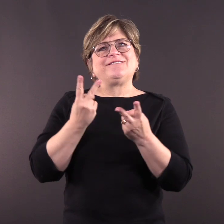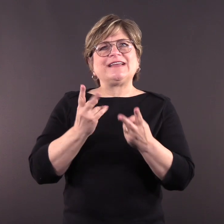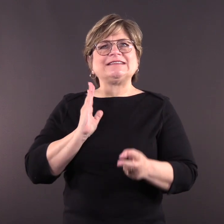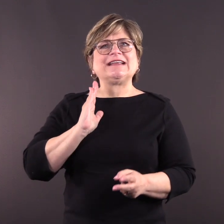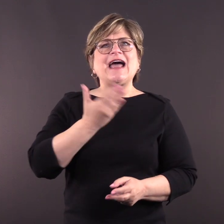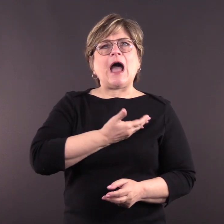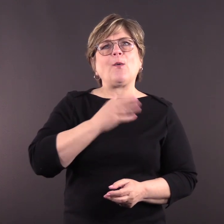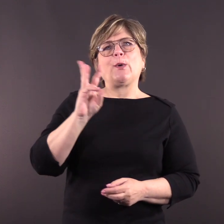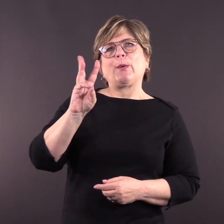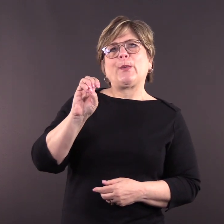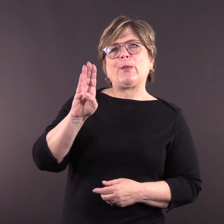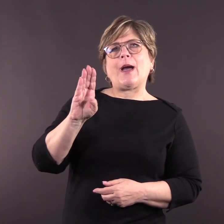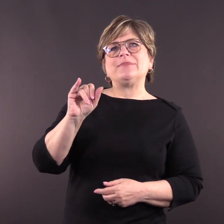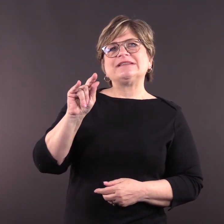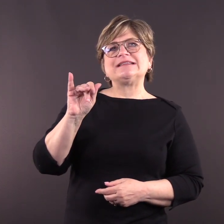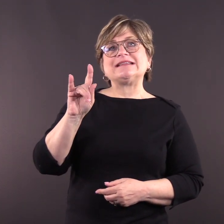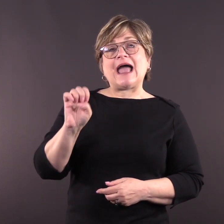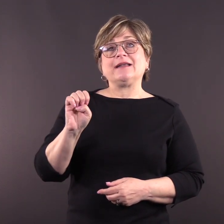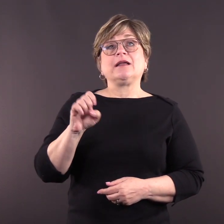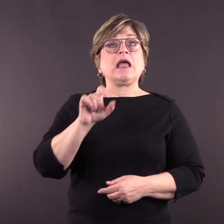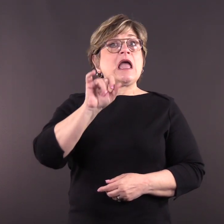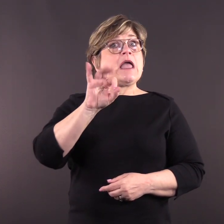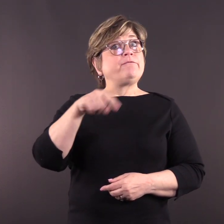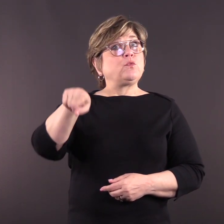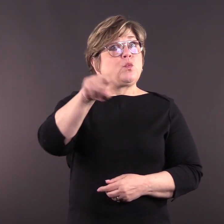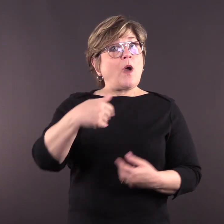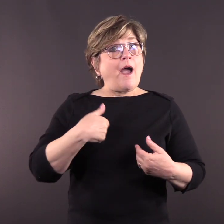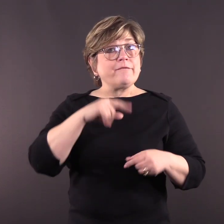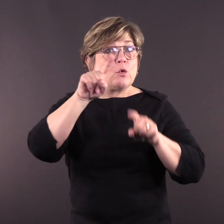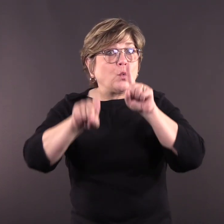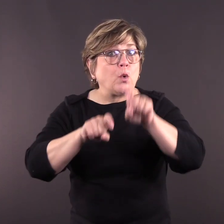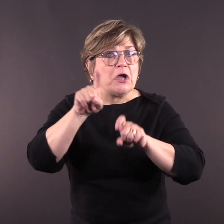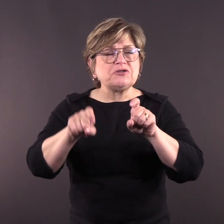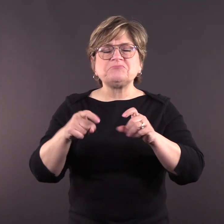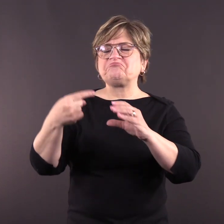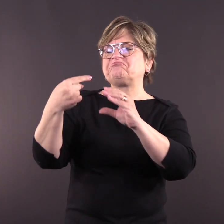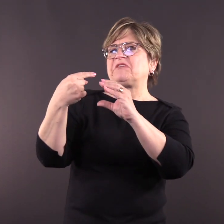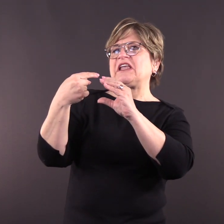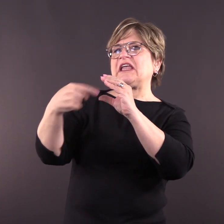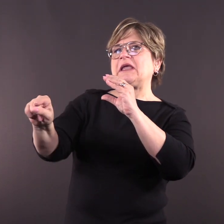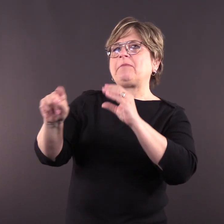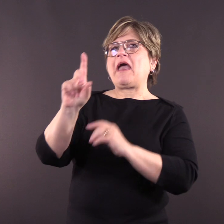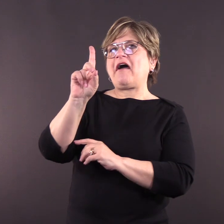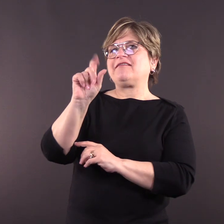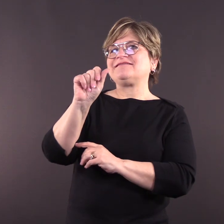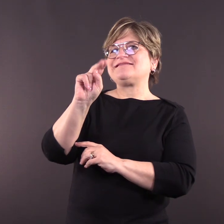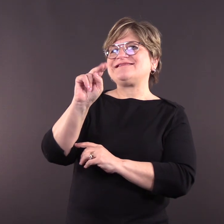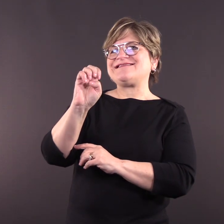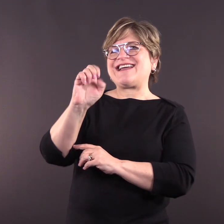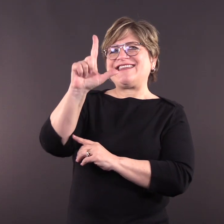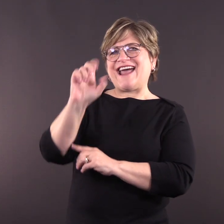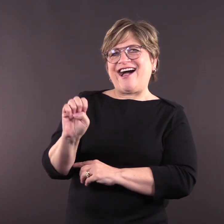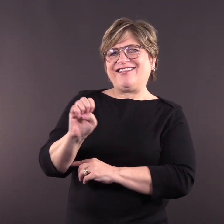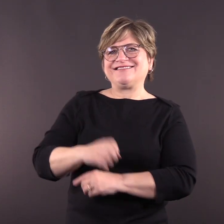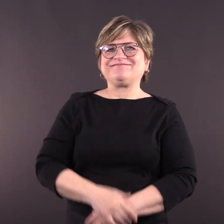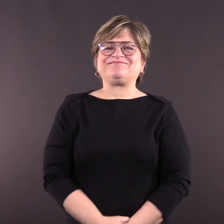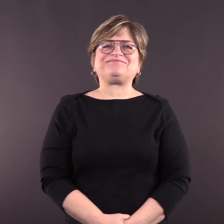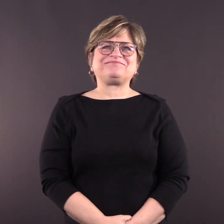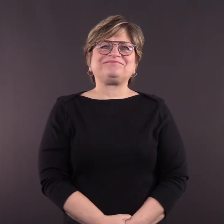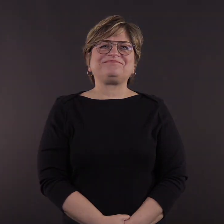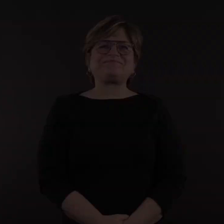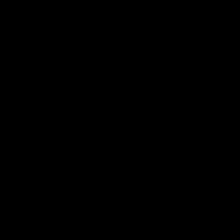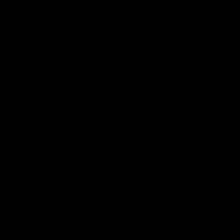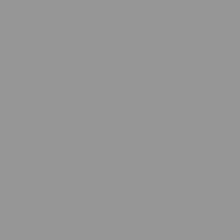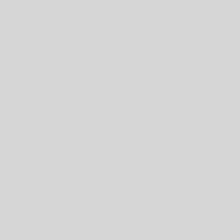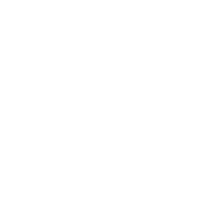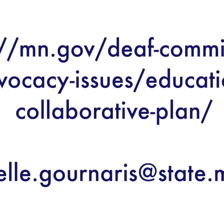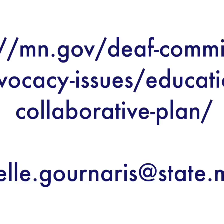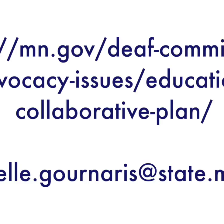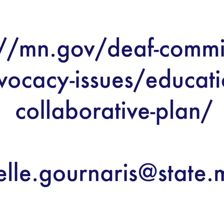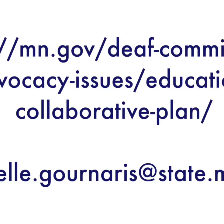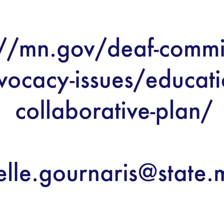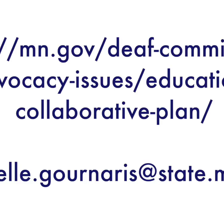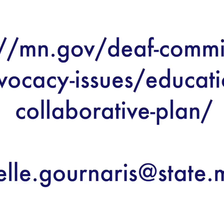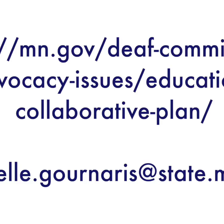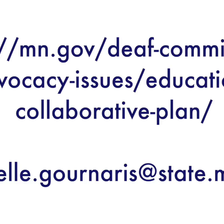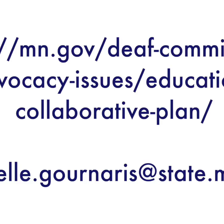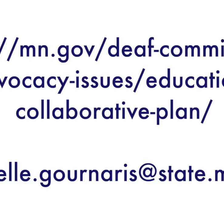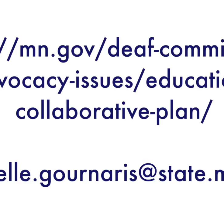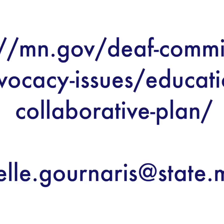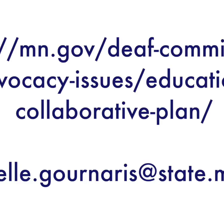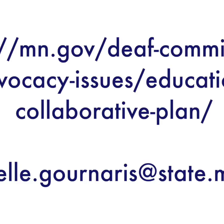please visit our website. If you have questions, email Danelle.